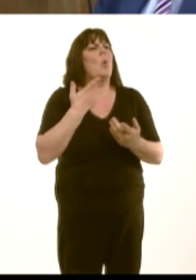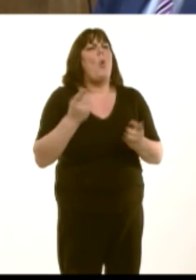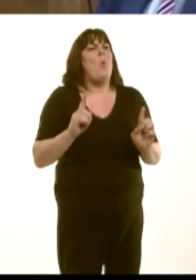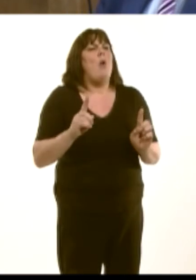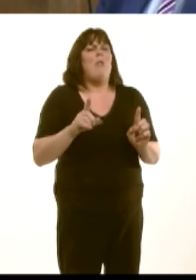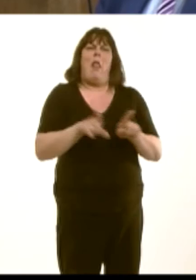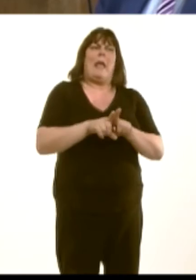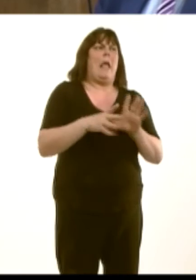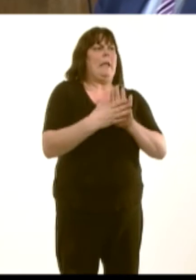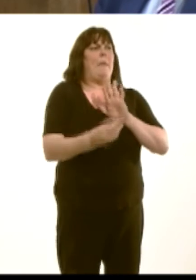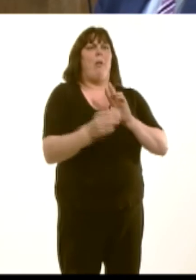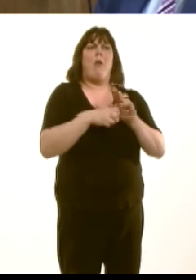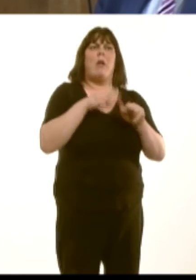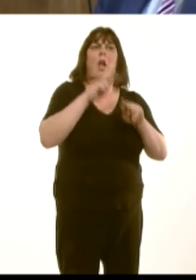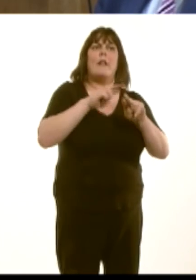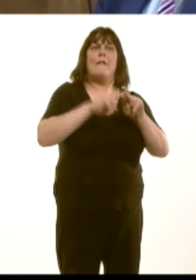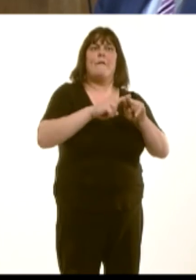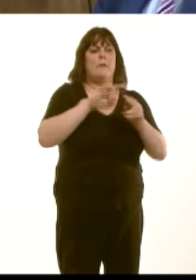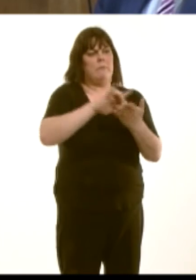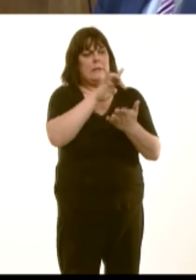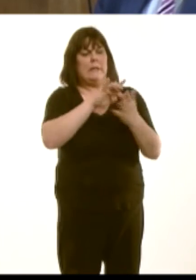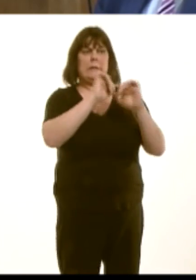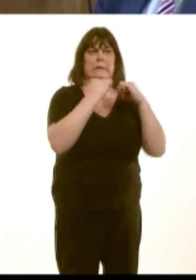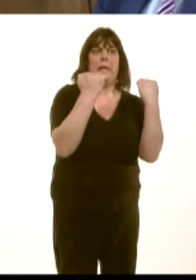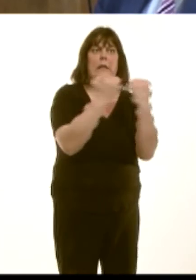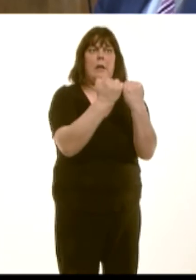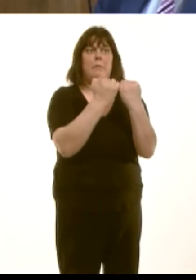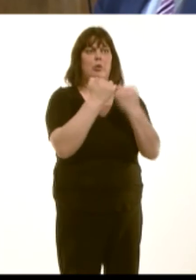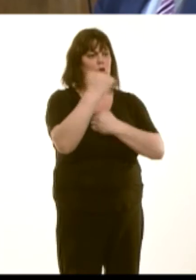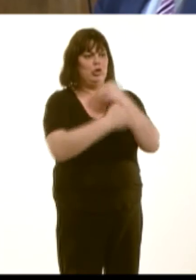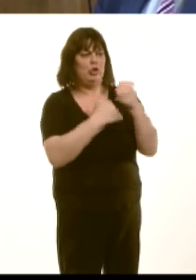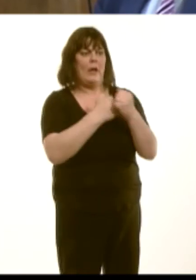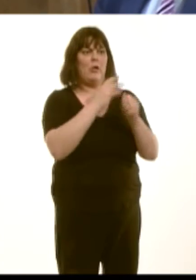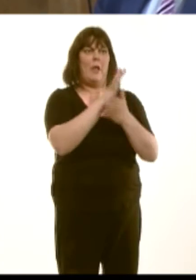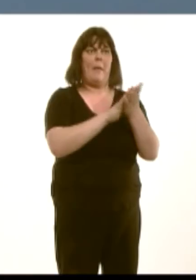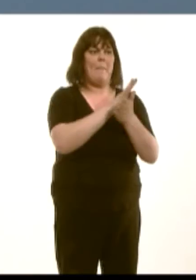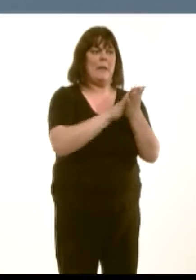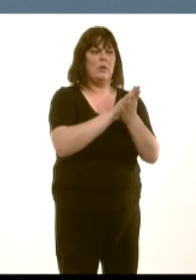Stadium that then reduced the capacity of the stadium for international matches where standing is not allowed.